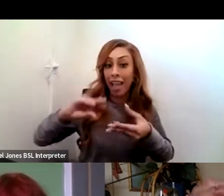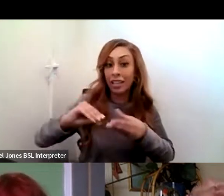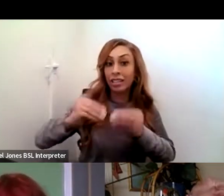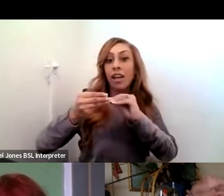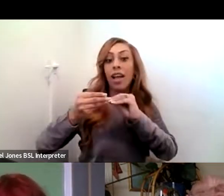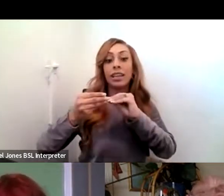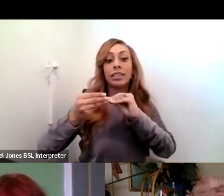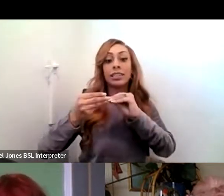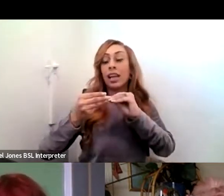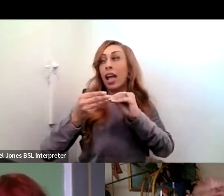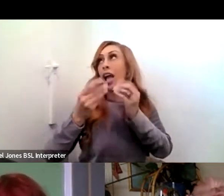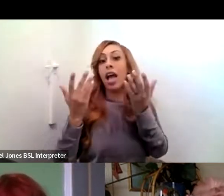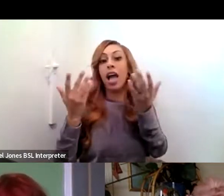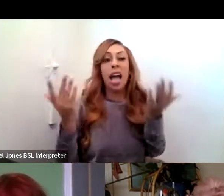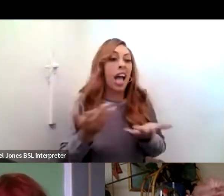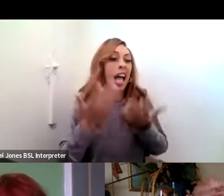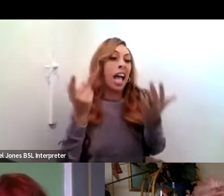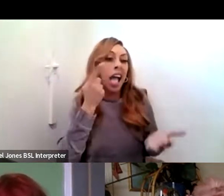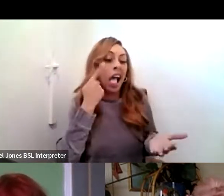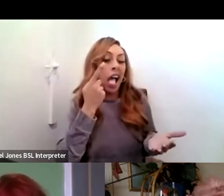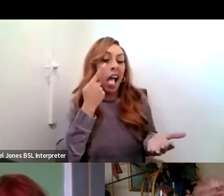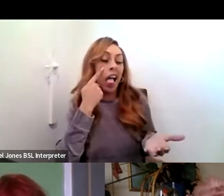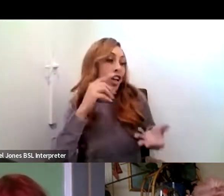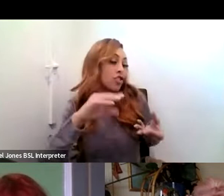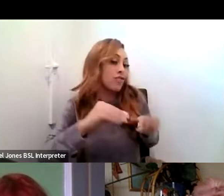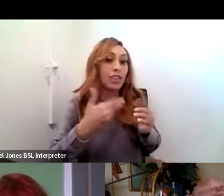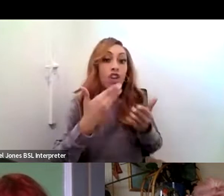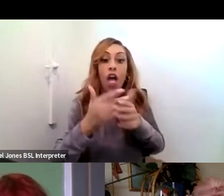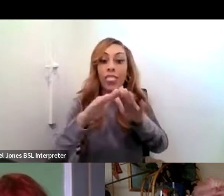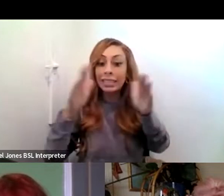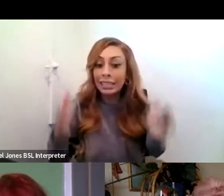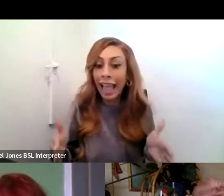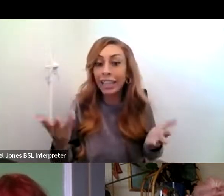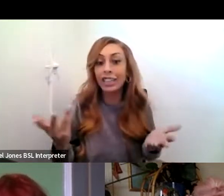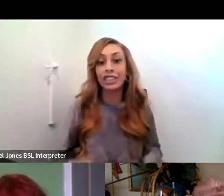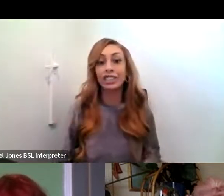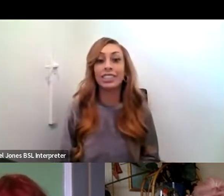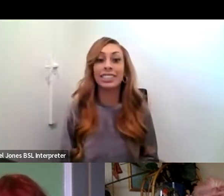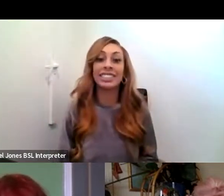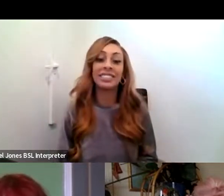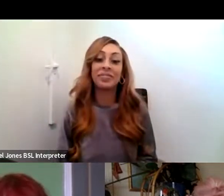so it's just having another creative on stage, rather than having something just to translate.